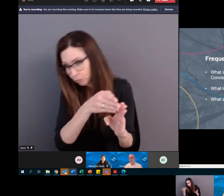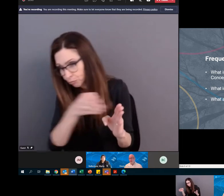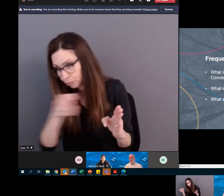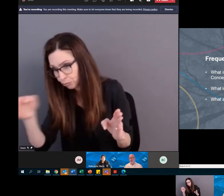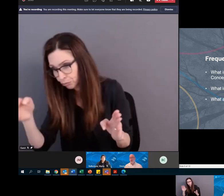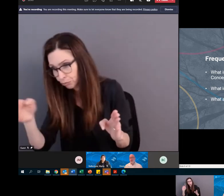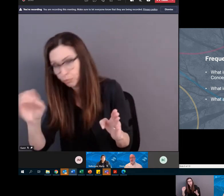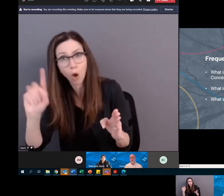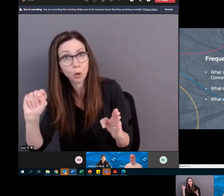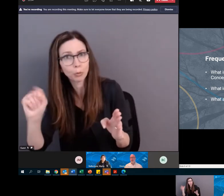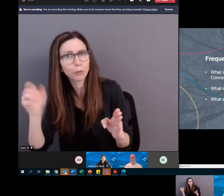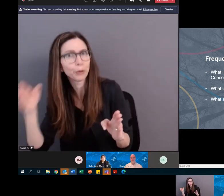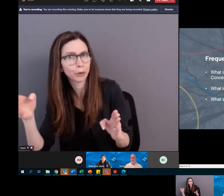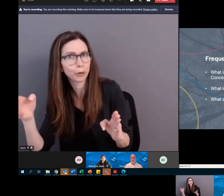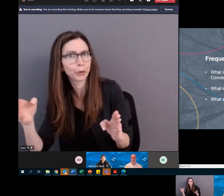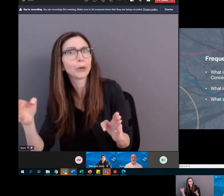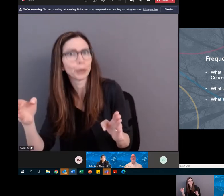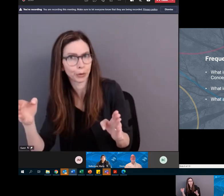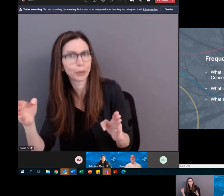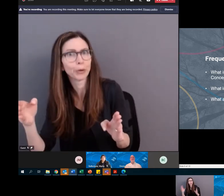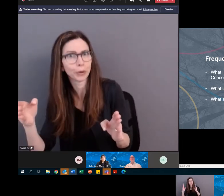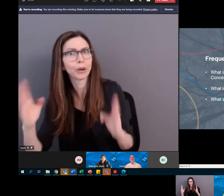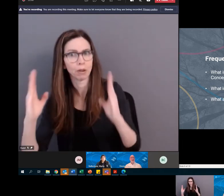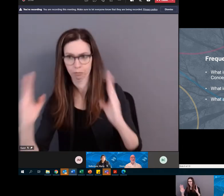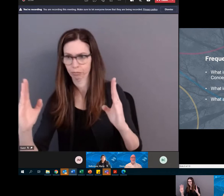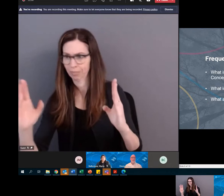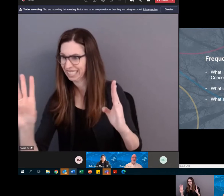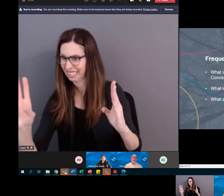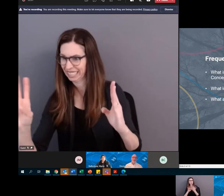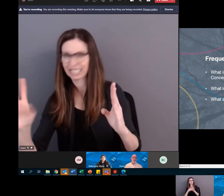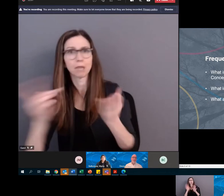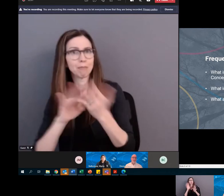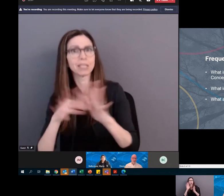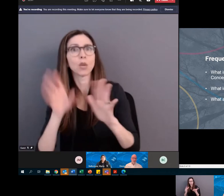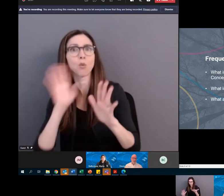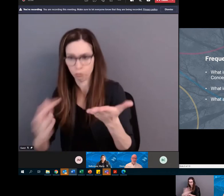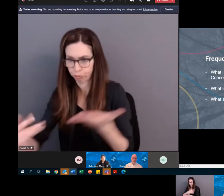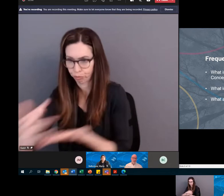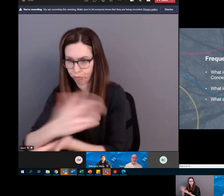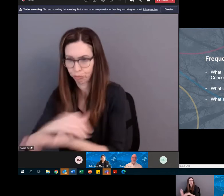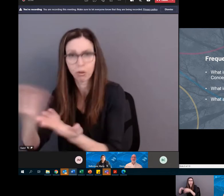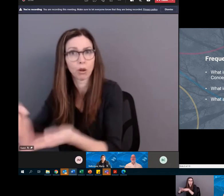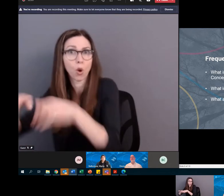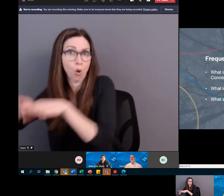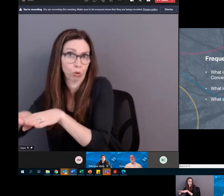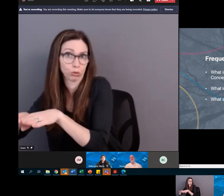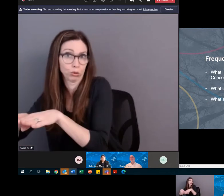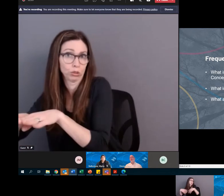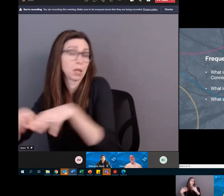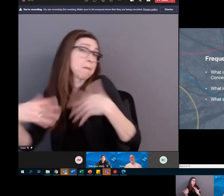or cuts off October 6th, and depending on which competition